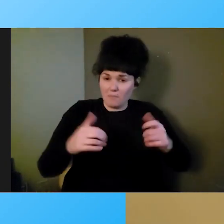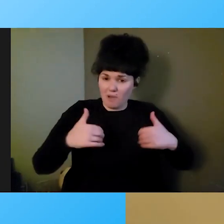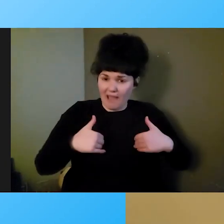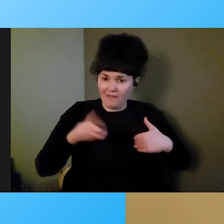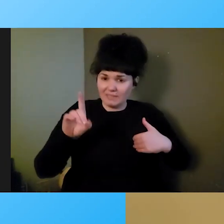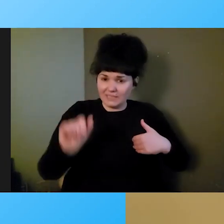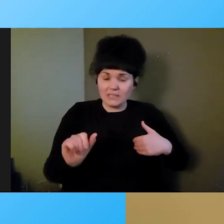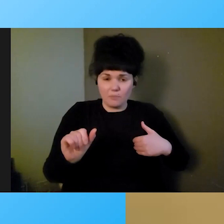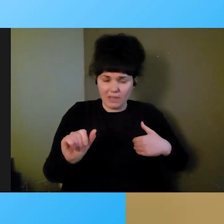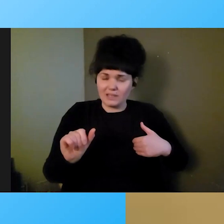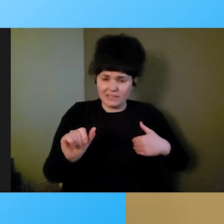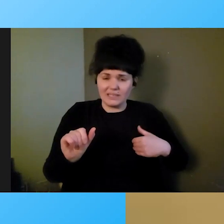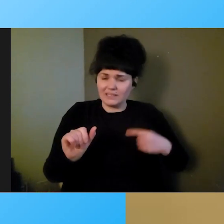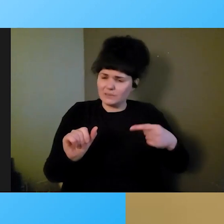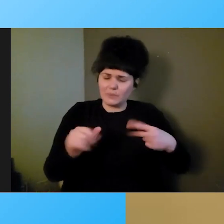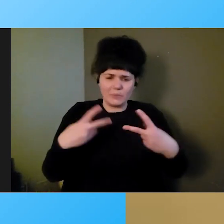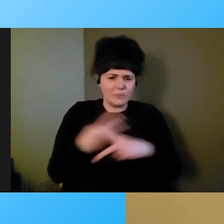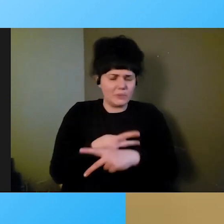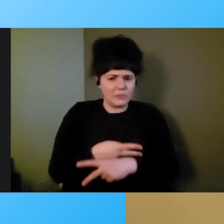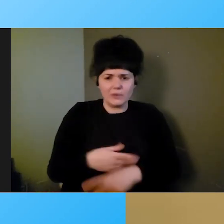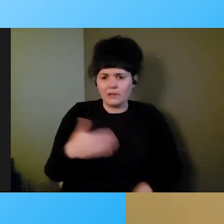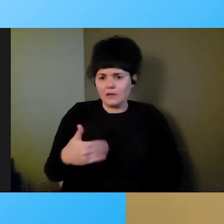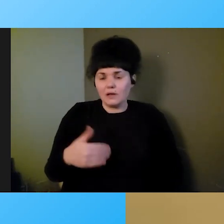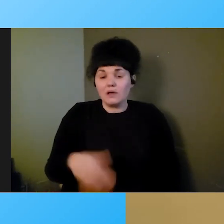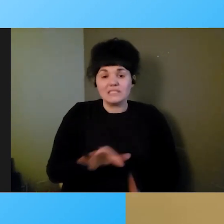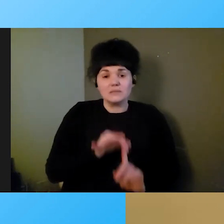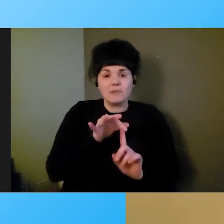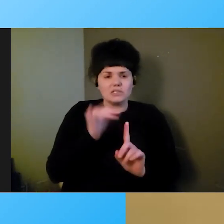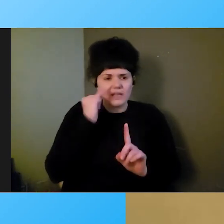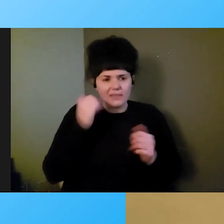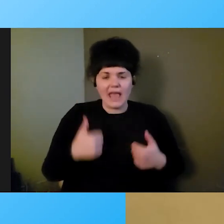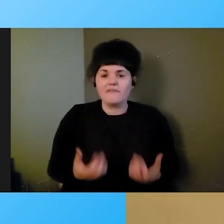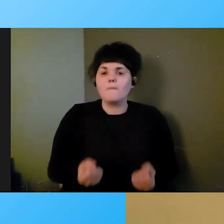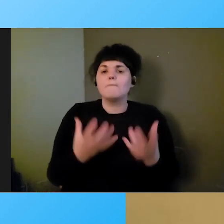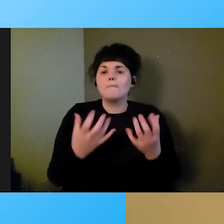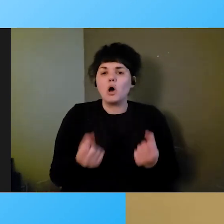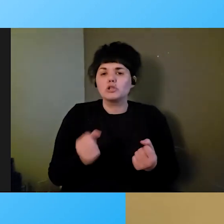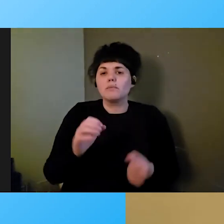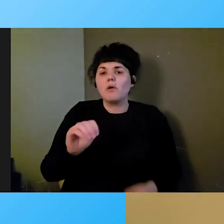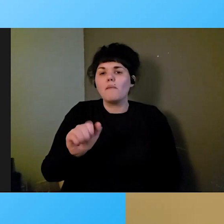especially multiply marginalized